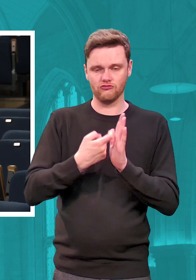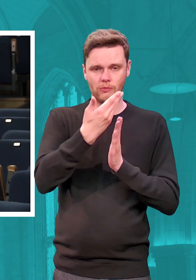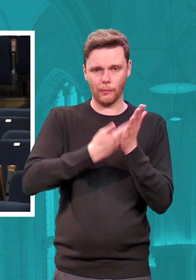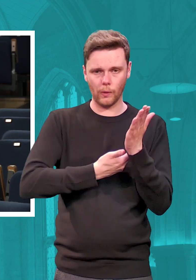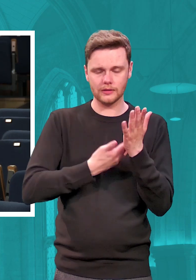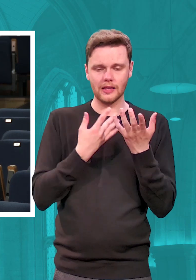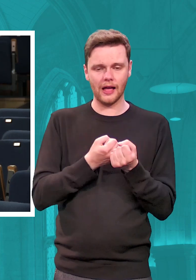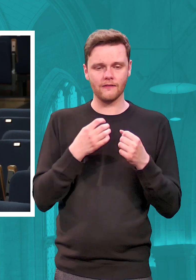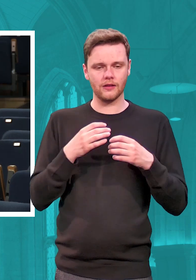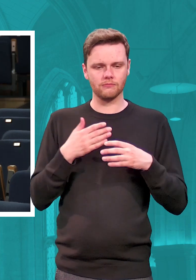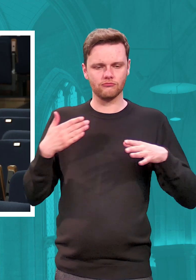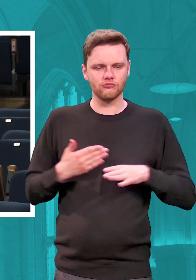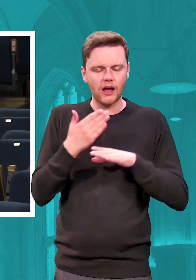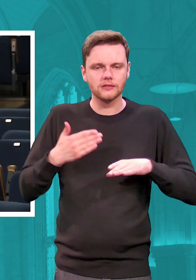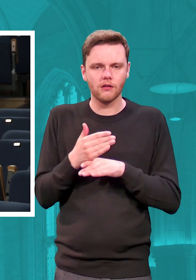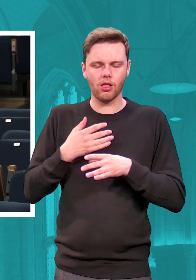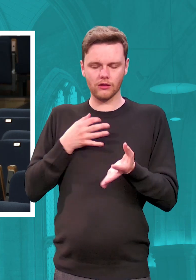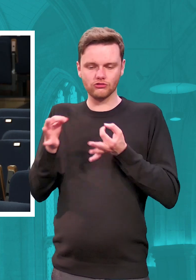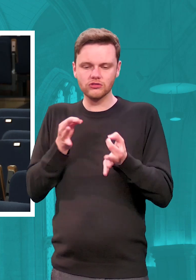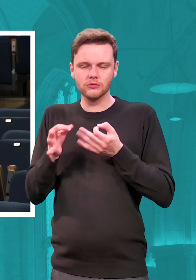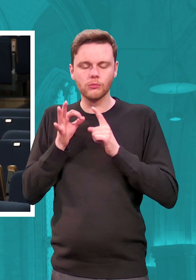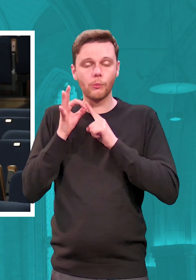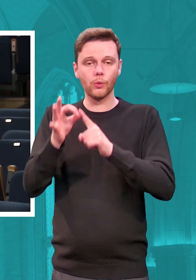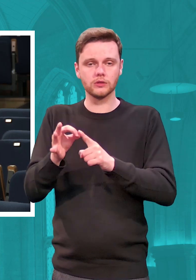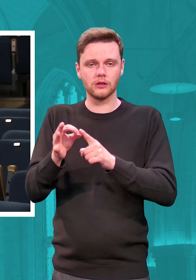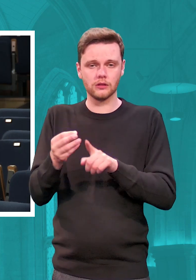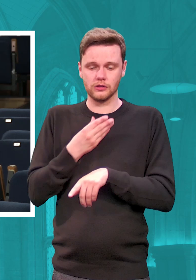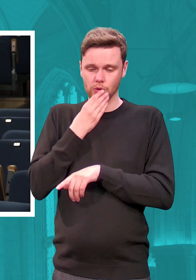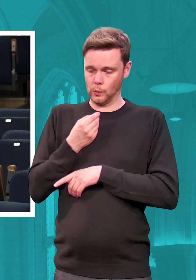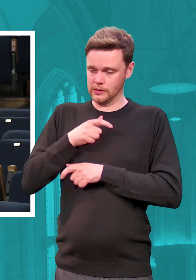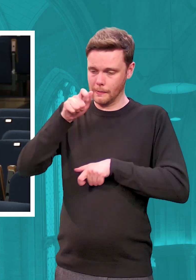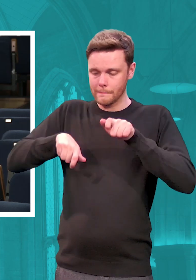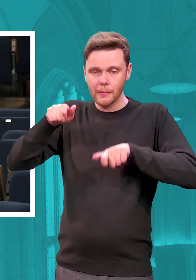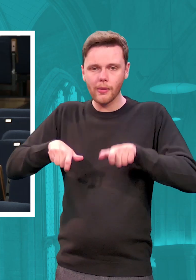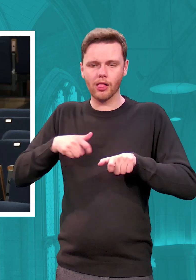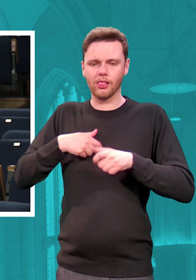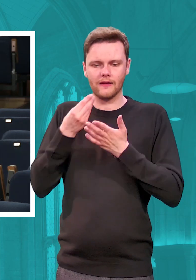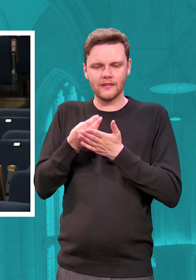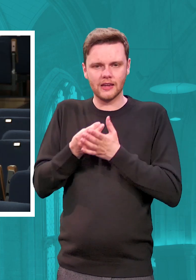and strategic proposals to use our people and financial resources where they will make